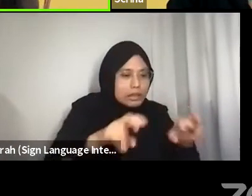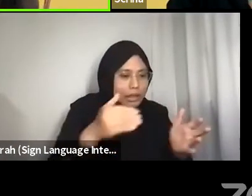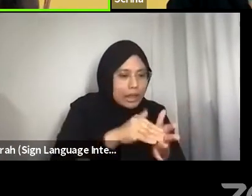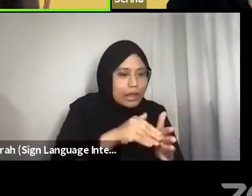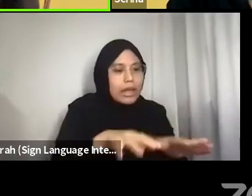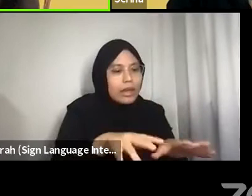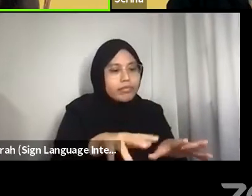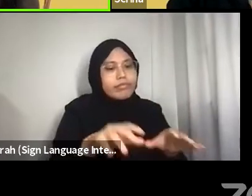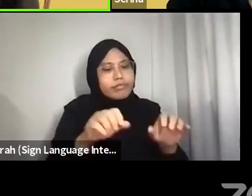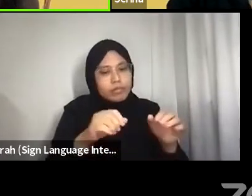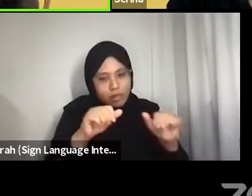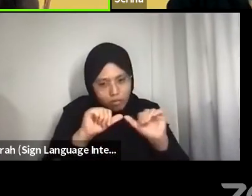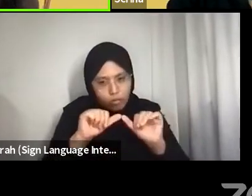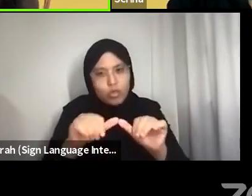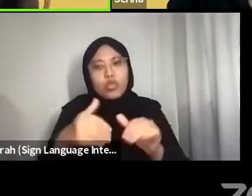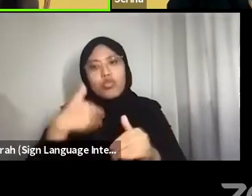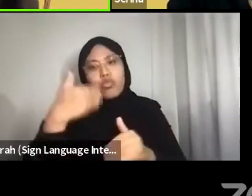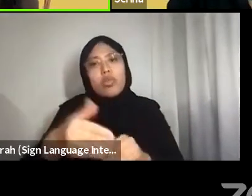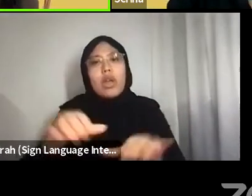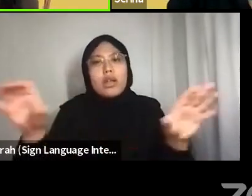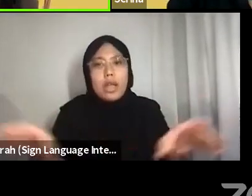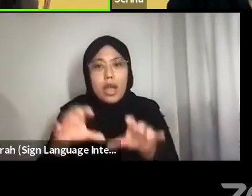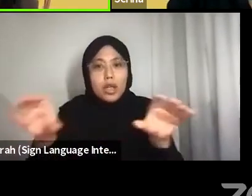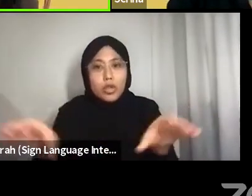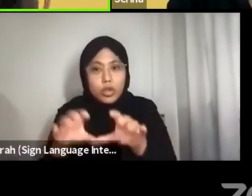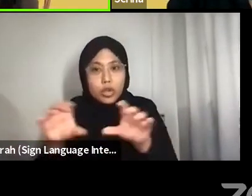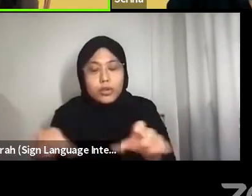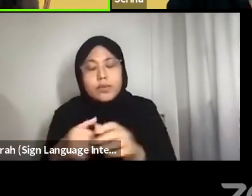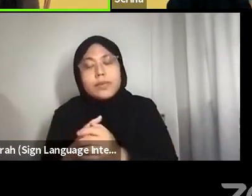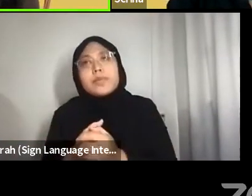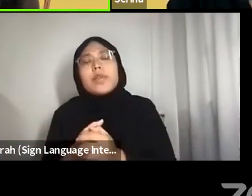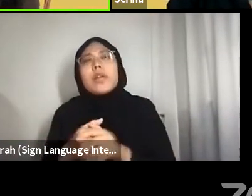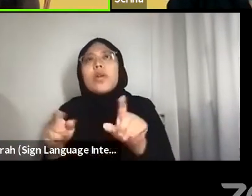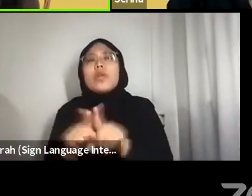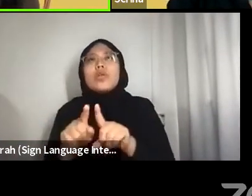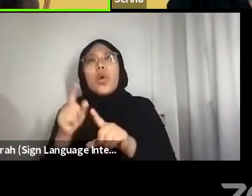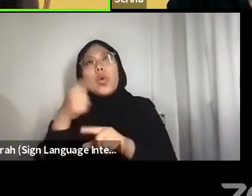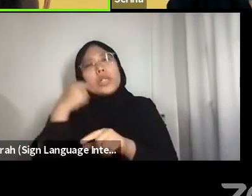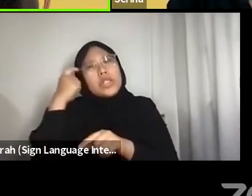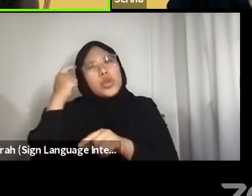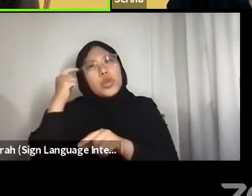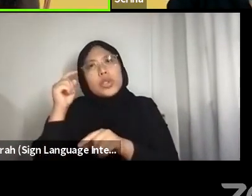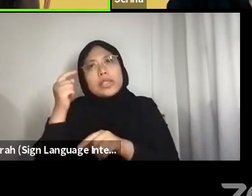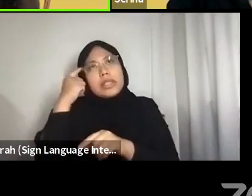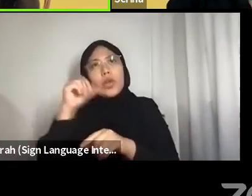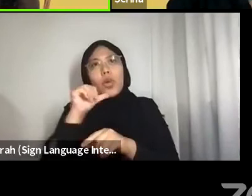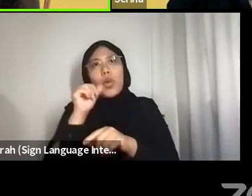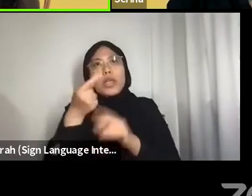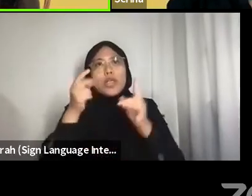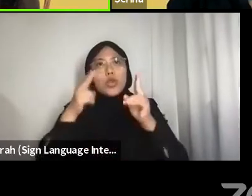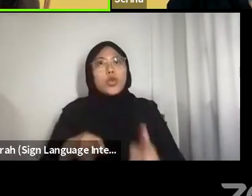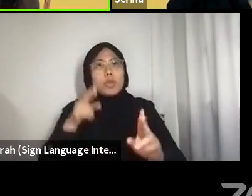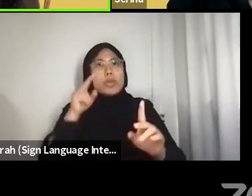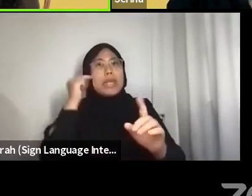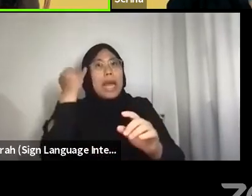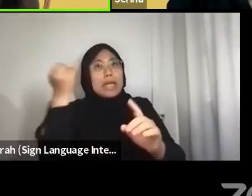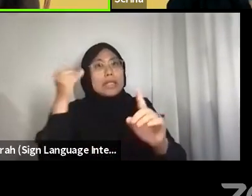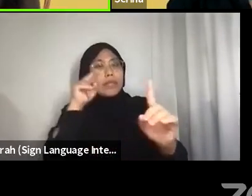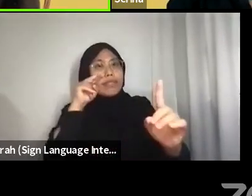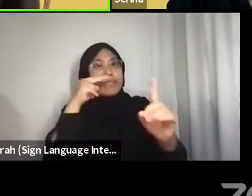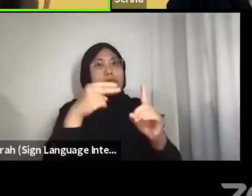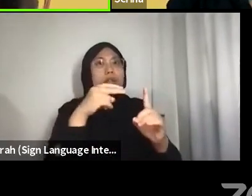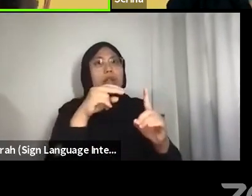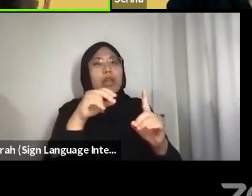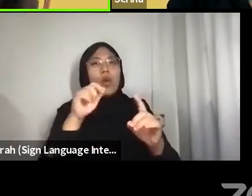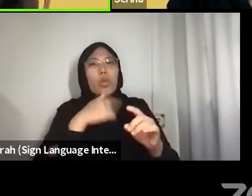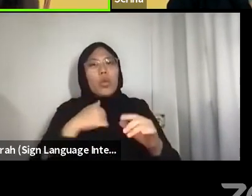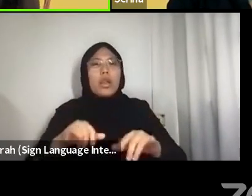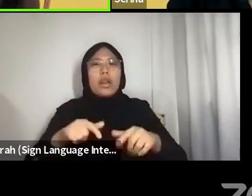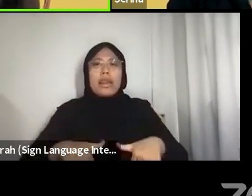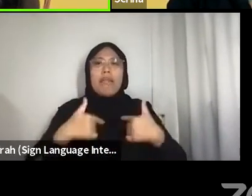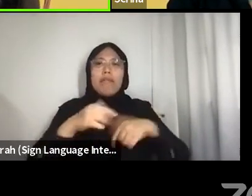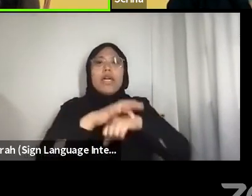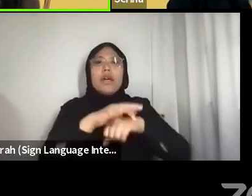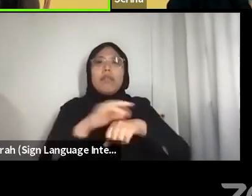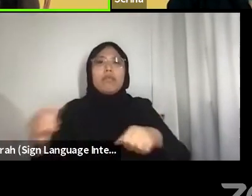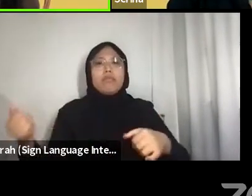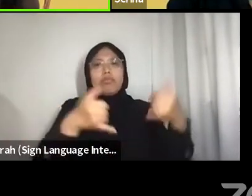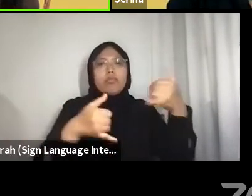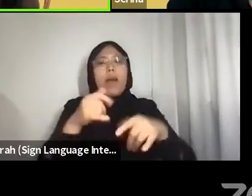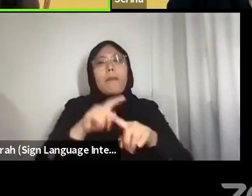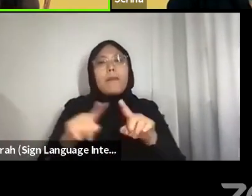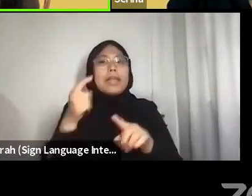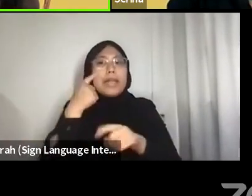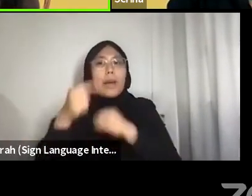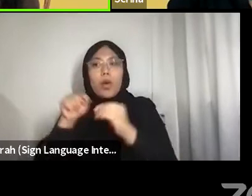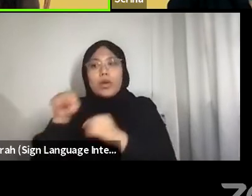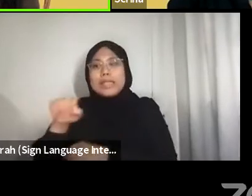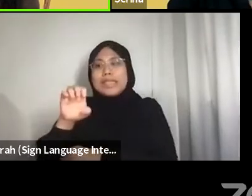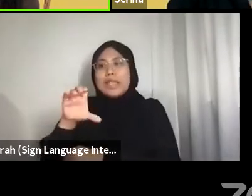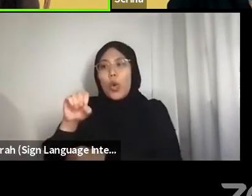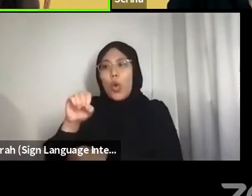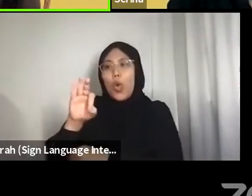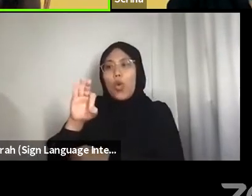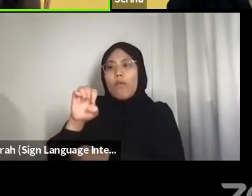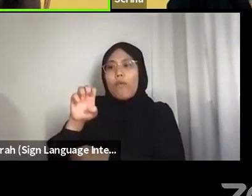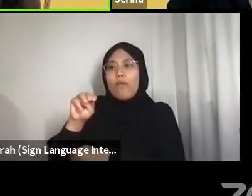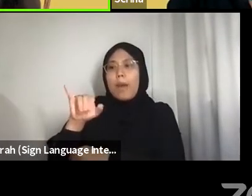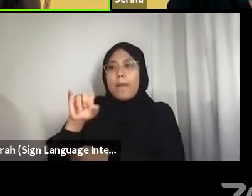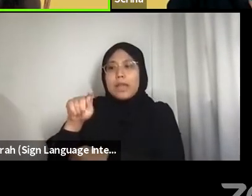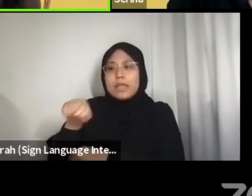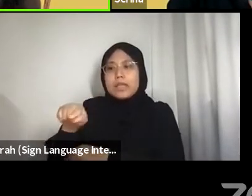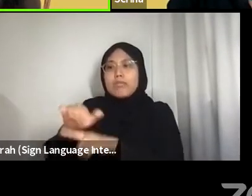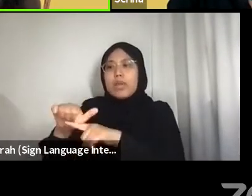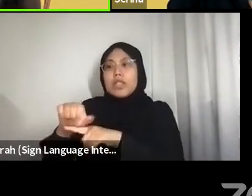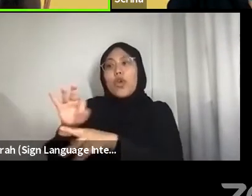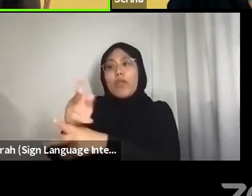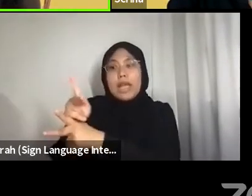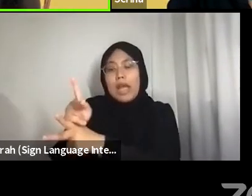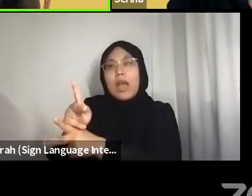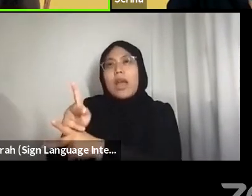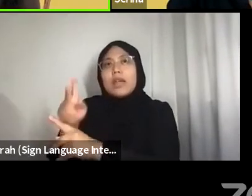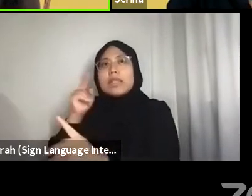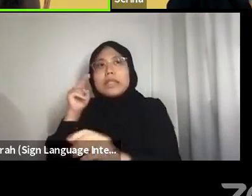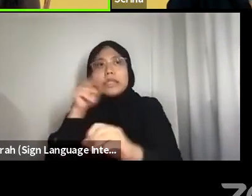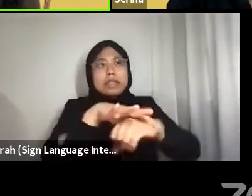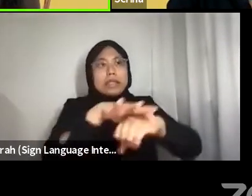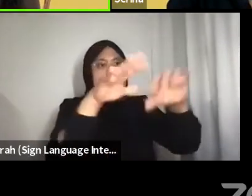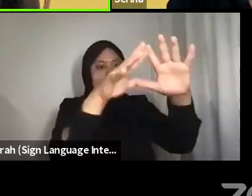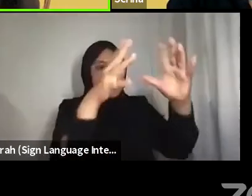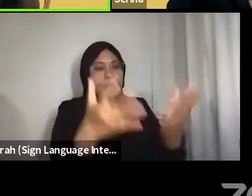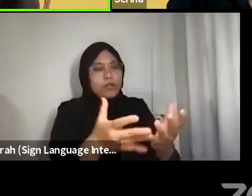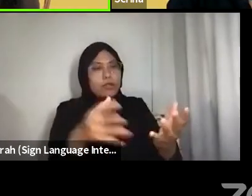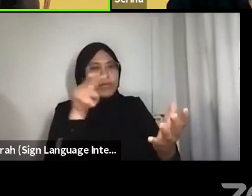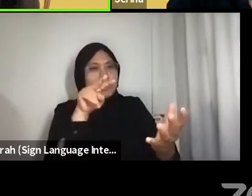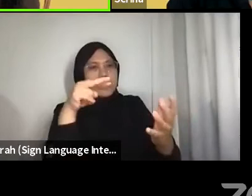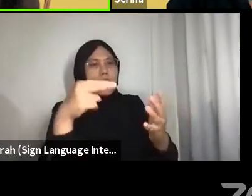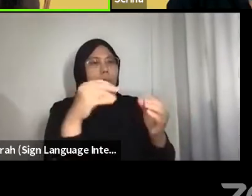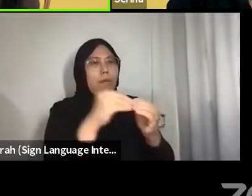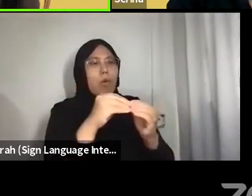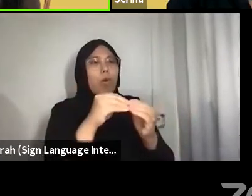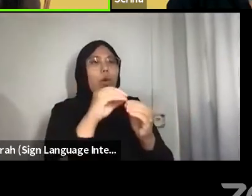I think we also need to think beyond human notions of inhabiting the earth. If we think about an ecofeminist praxis of care, we need to look at our earth in a more eco-centric way.